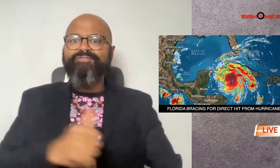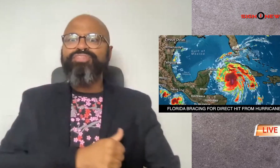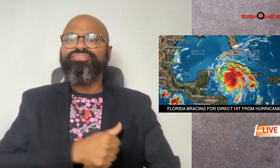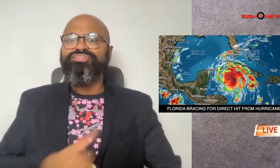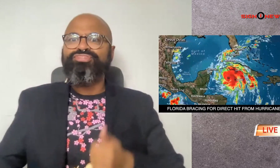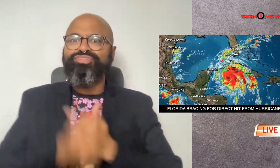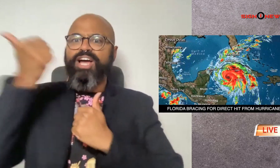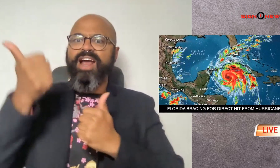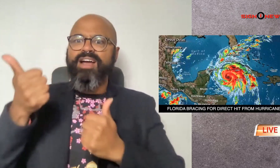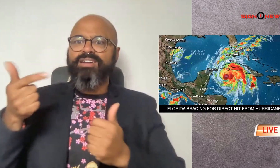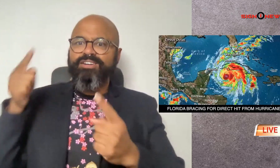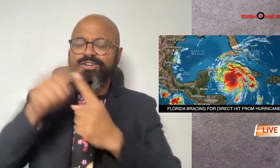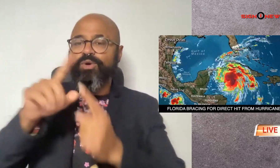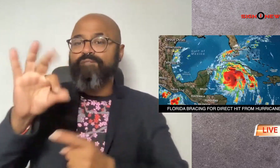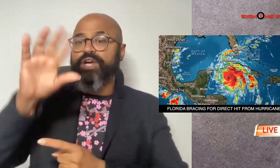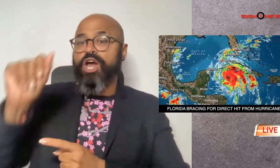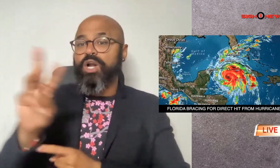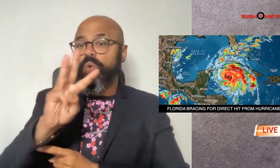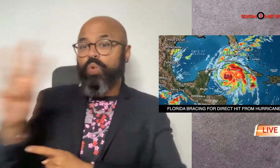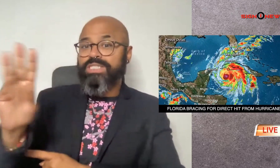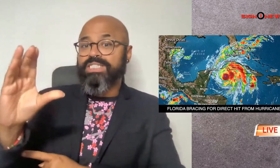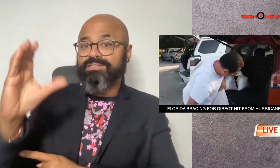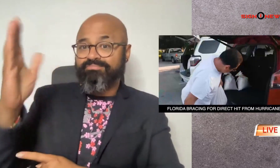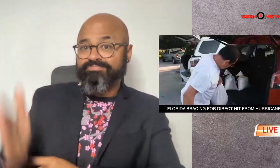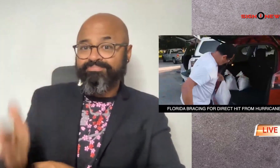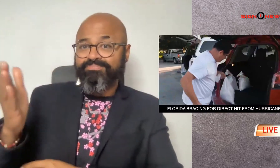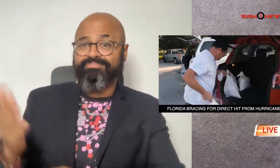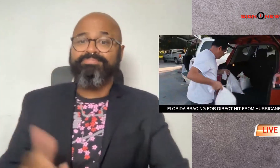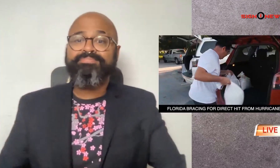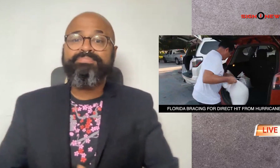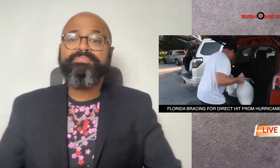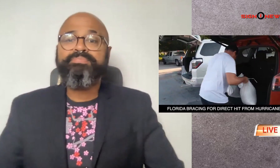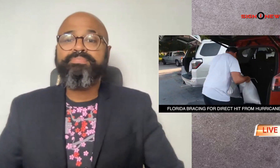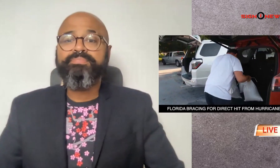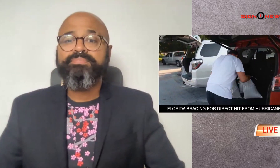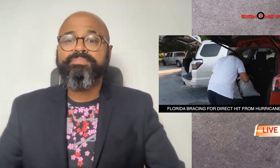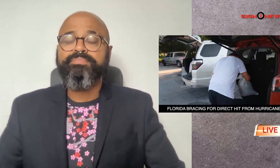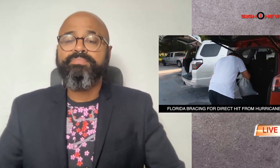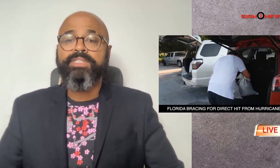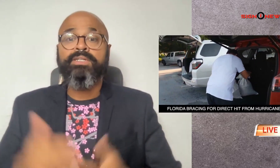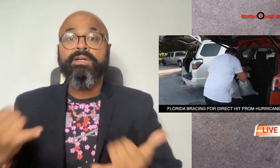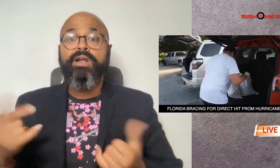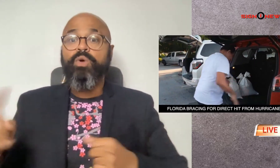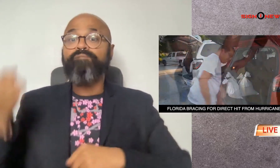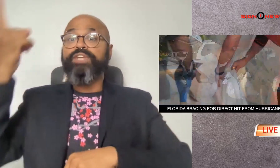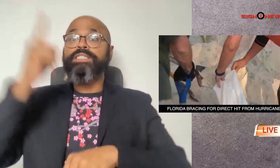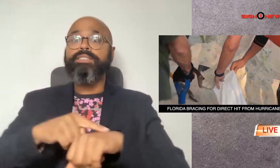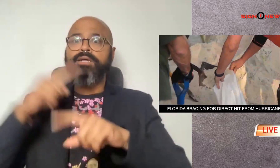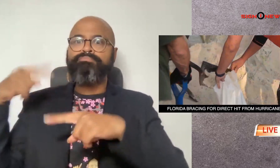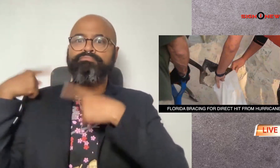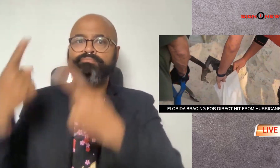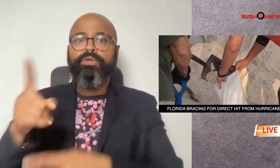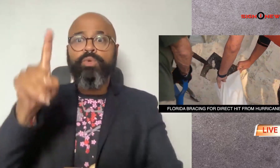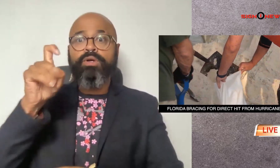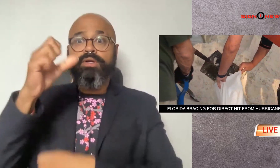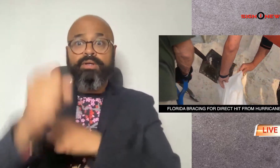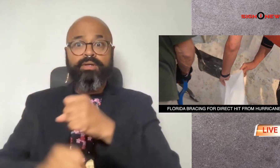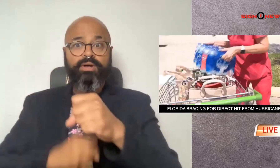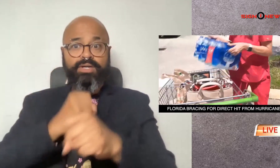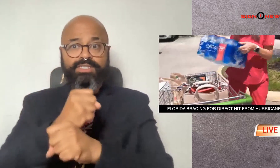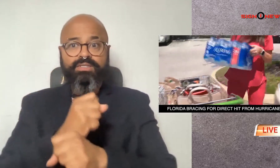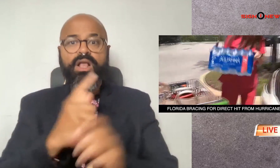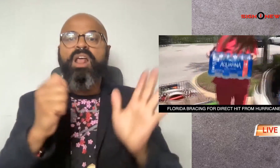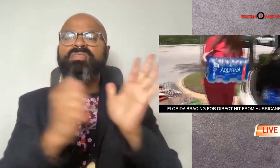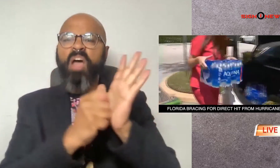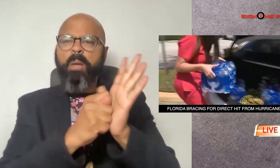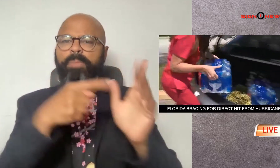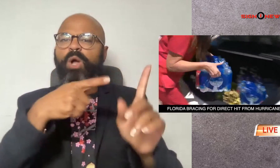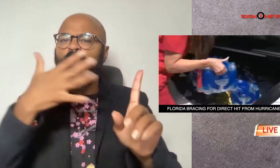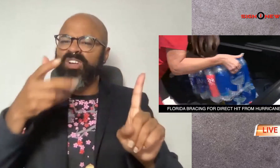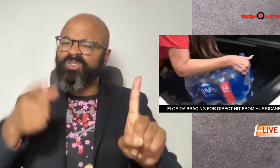storm surge to Florida's West Coast and for the first time in over 100 years Tampa could